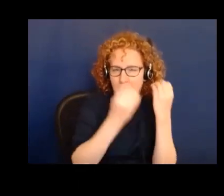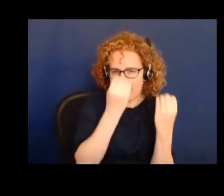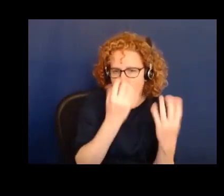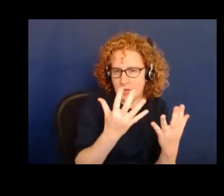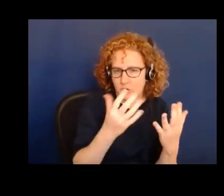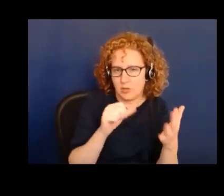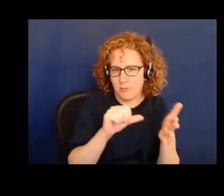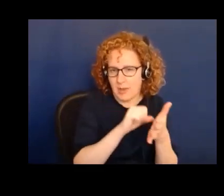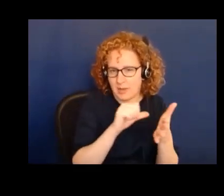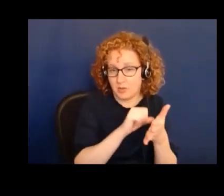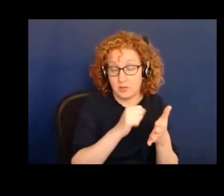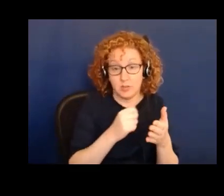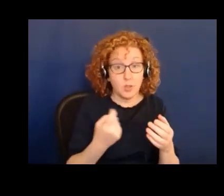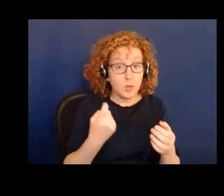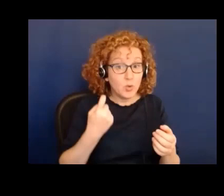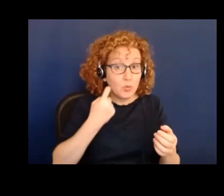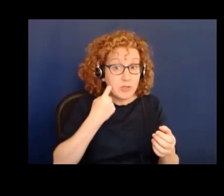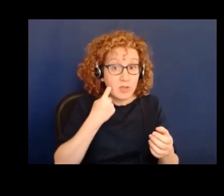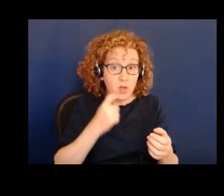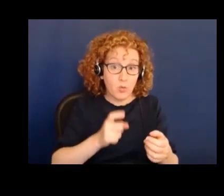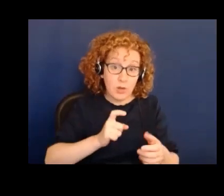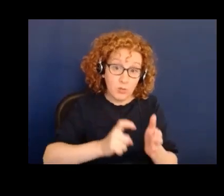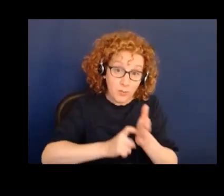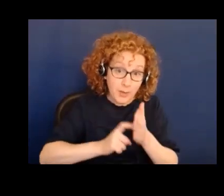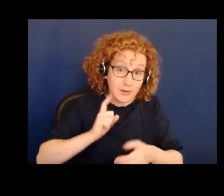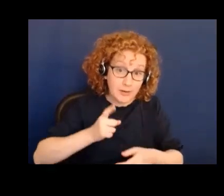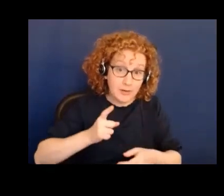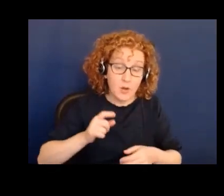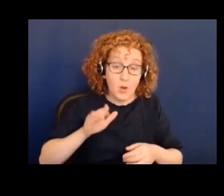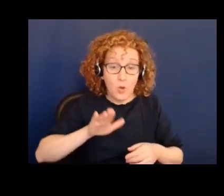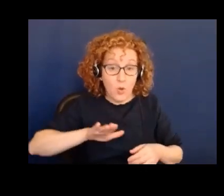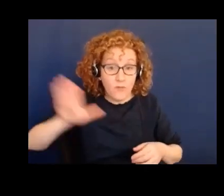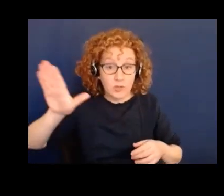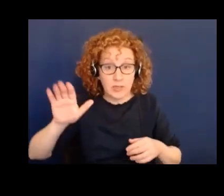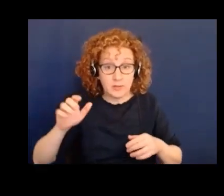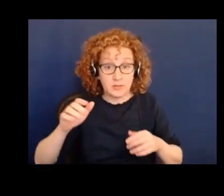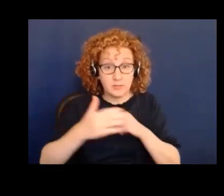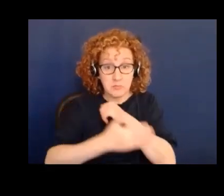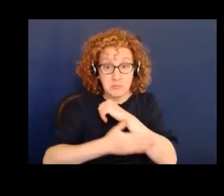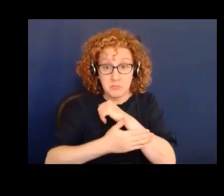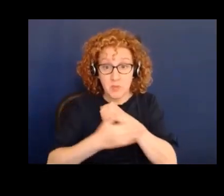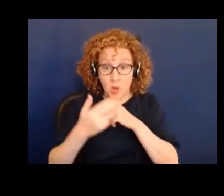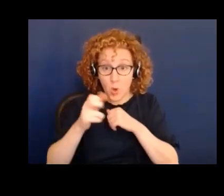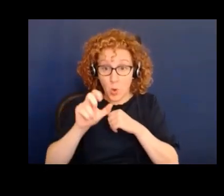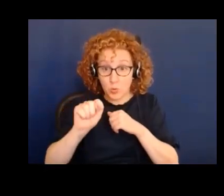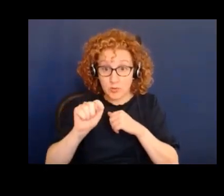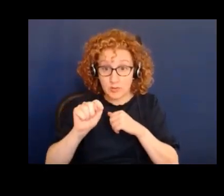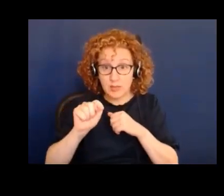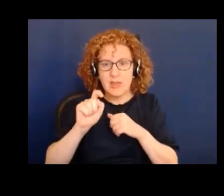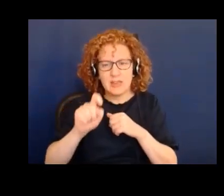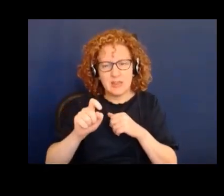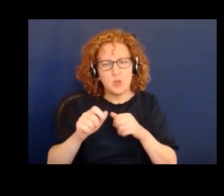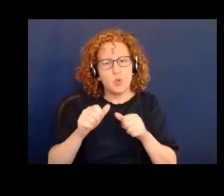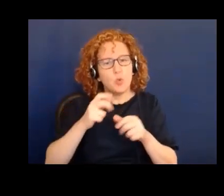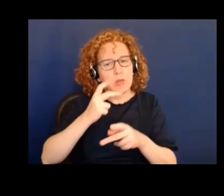mandated that all of our overseas posts maintain a COVID-19 information page which is really a